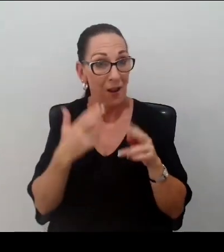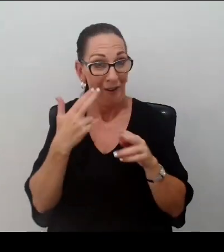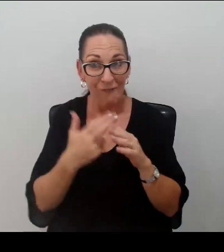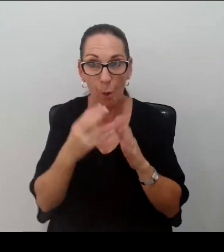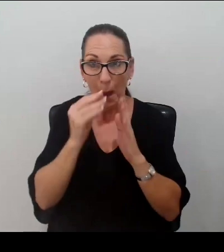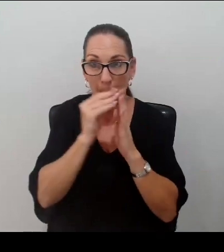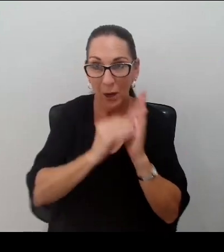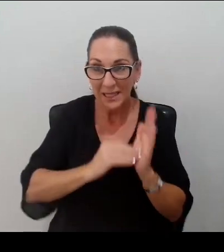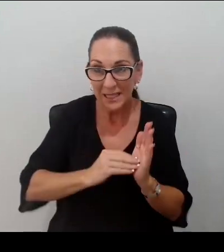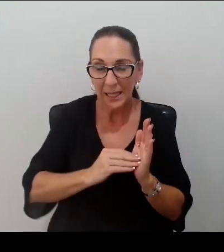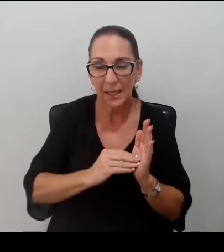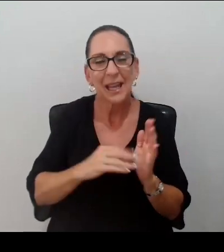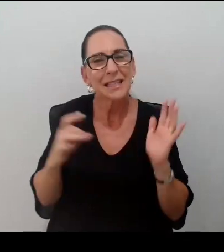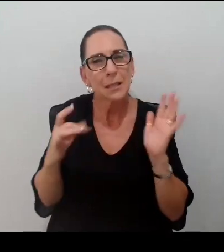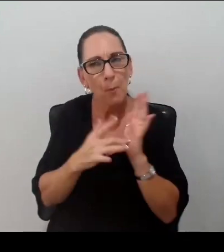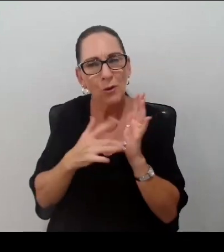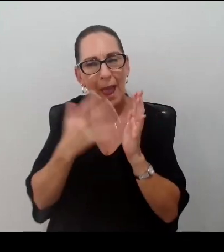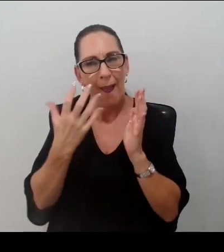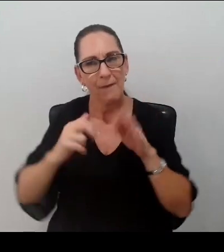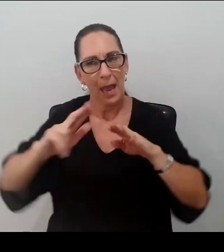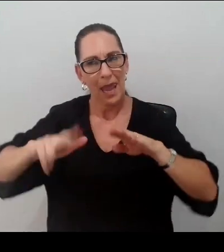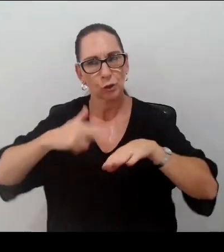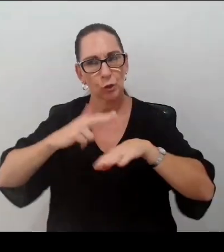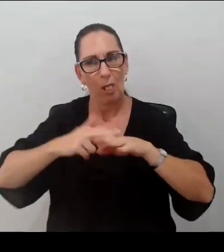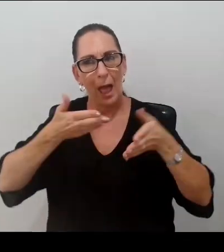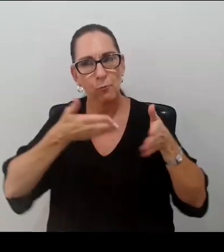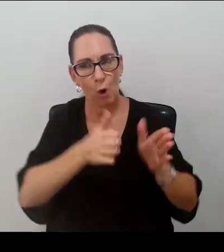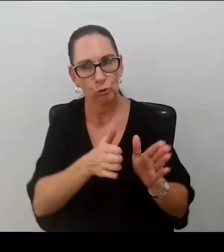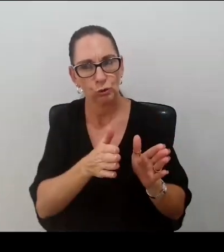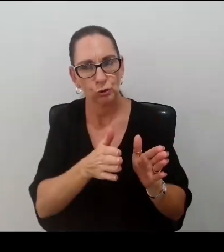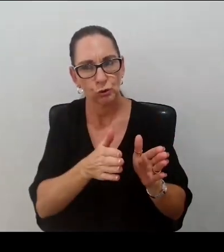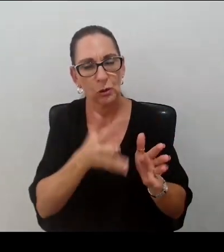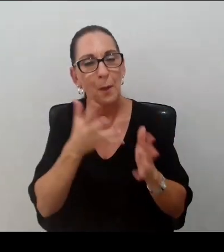important that there is a national approach and it will be critical that we work together